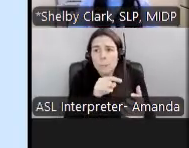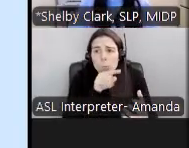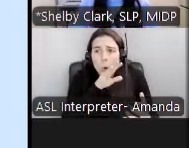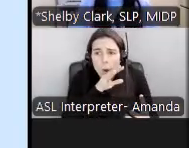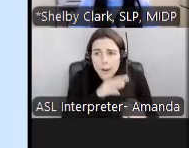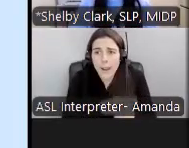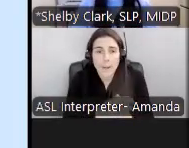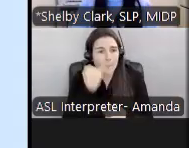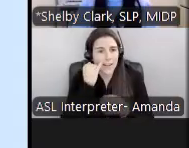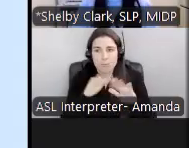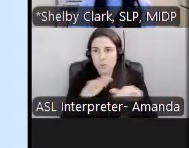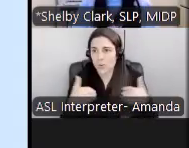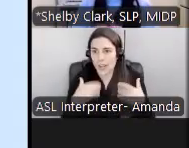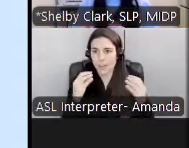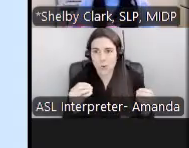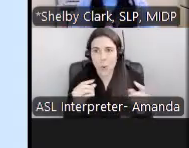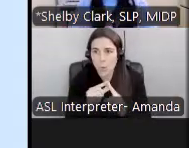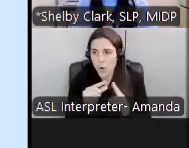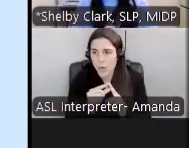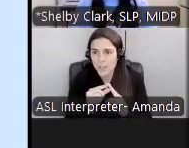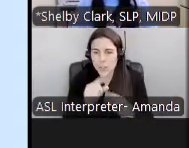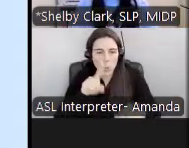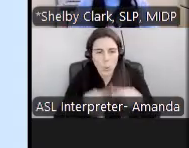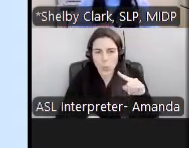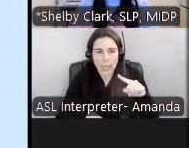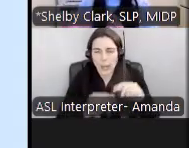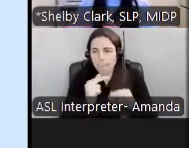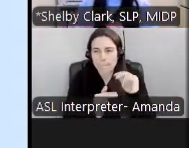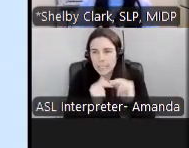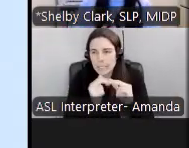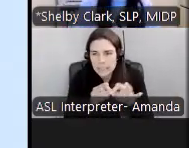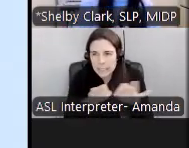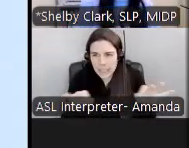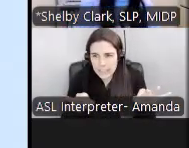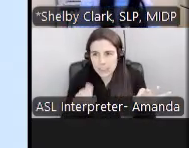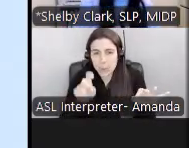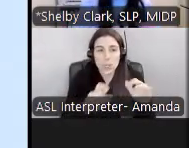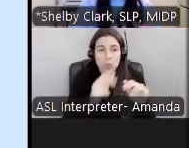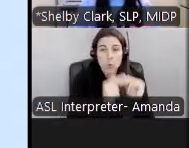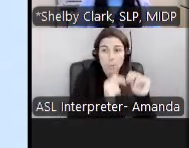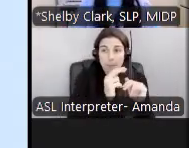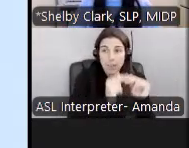child doesn't have words yet, you can't work on sentences. We have to build those earlier skills first.